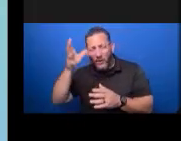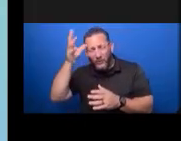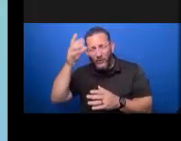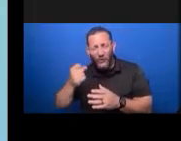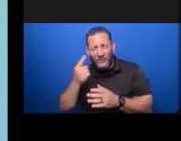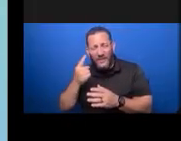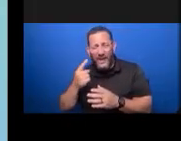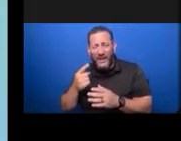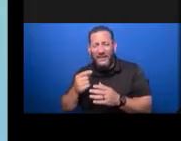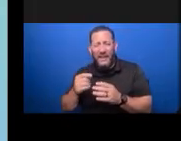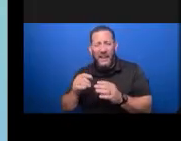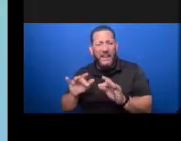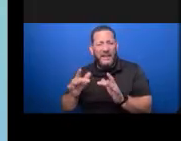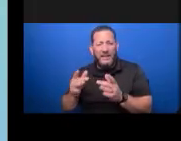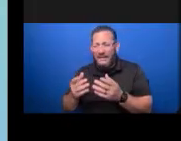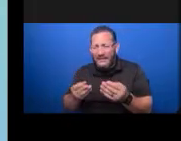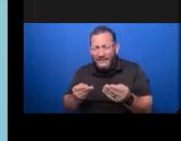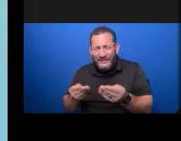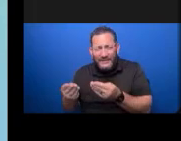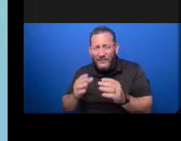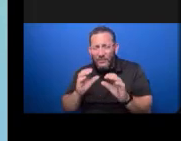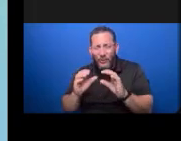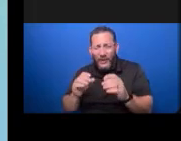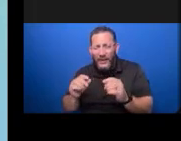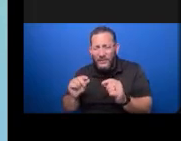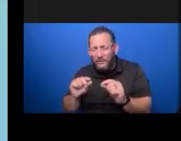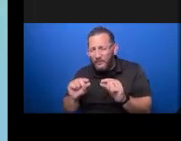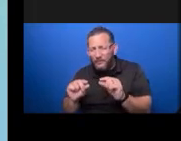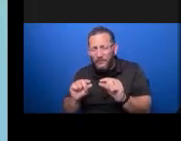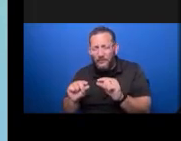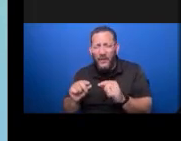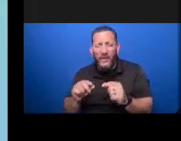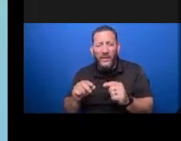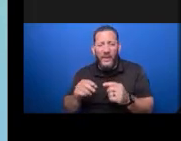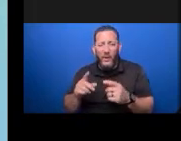that subtleness, and feed feed it back to us, and let us know